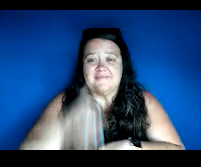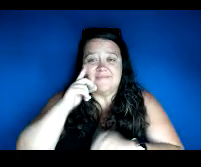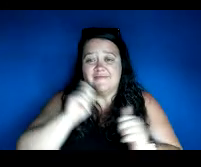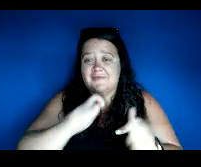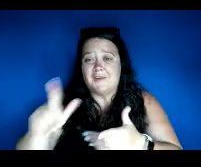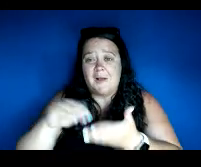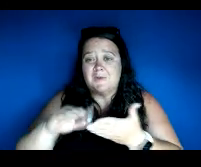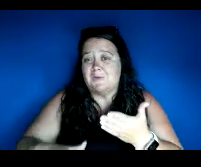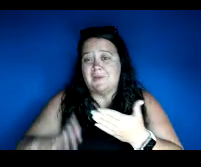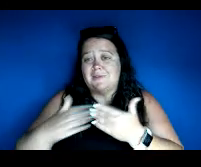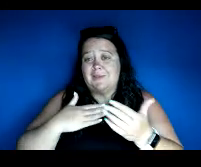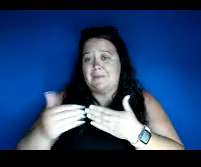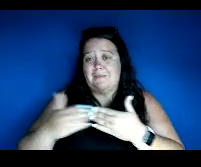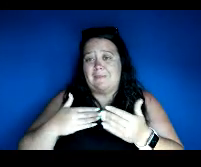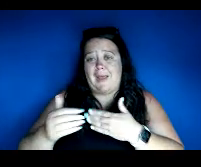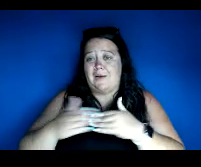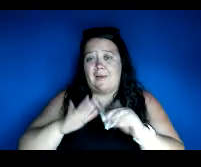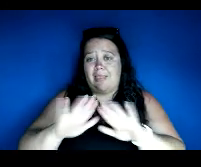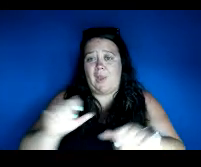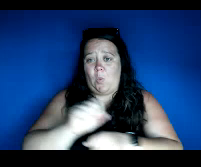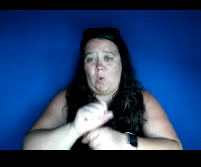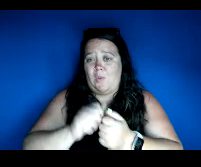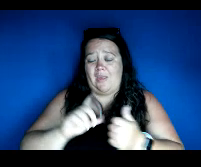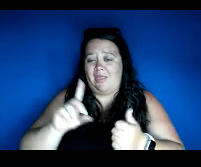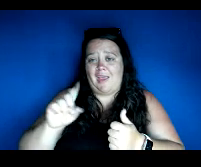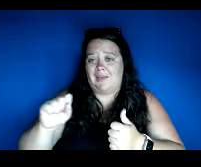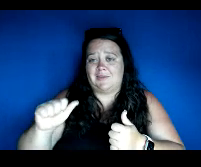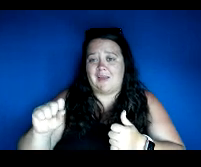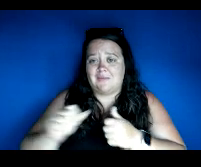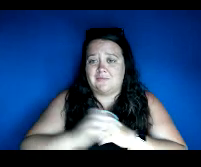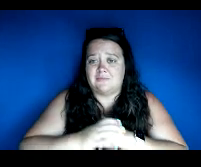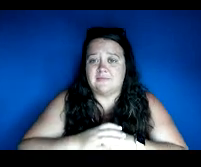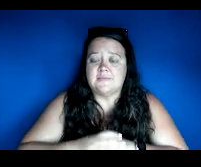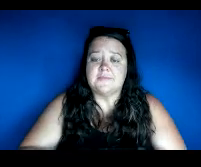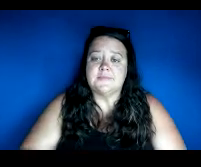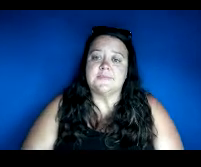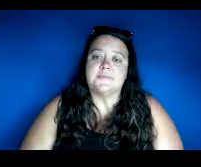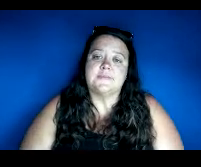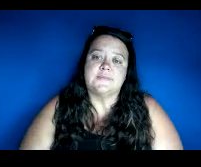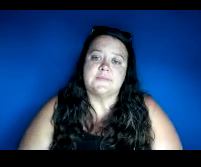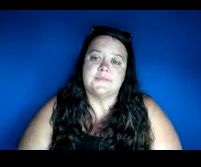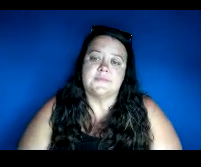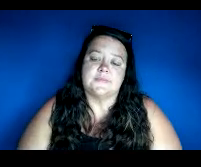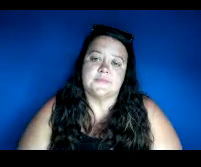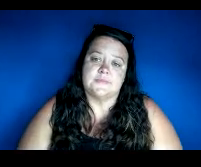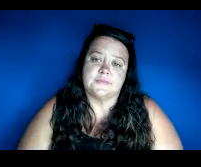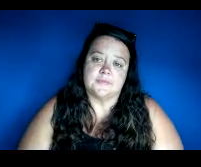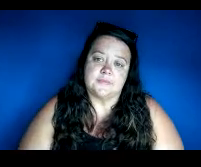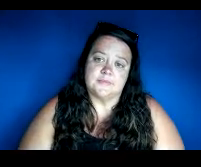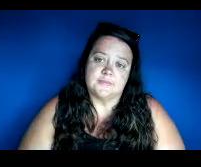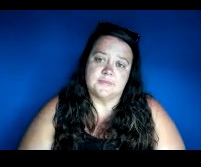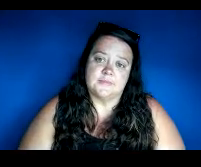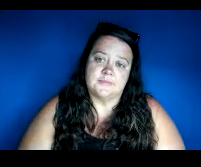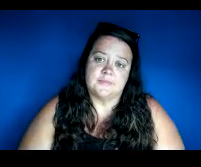regardless of whether or not they're working with SAS. Yeah. - And- I'll just add to that, Nate. There are a couple other